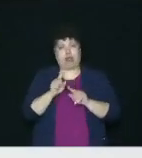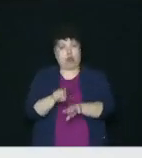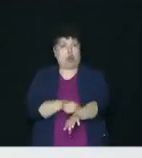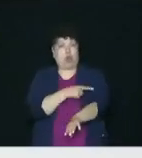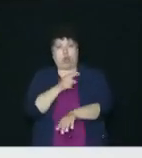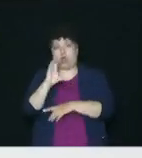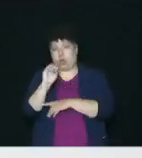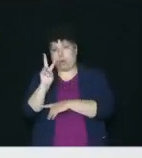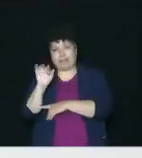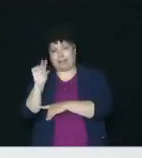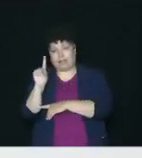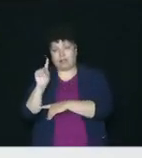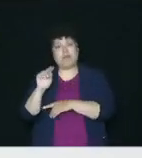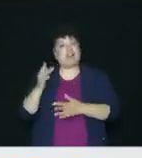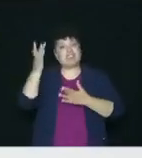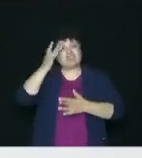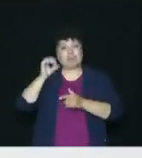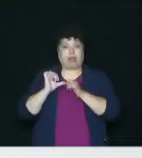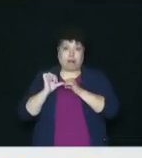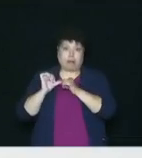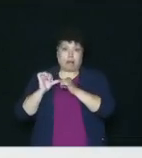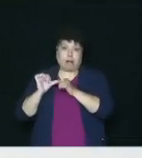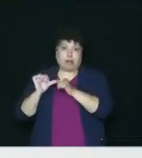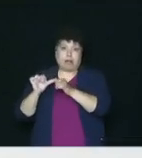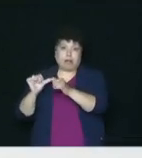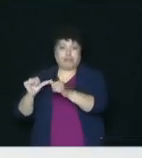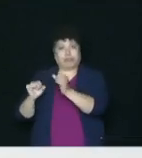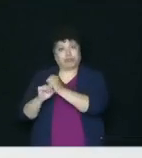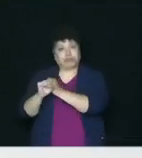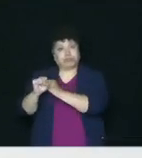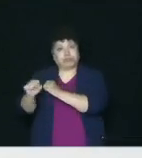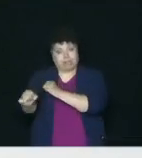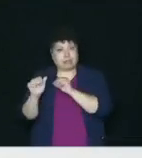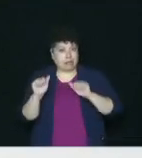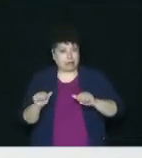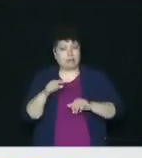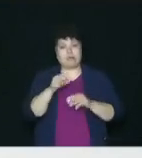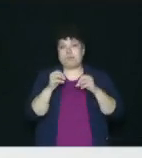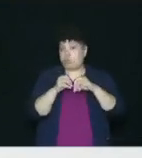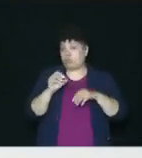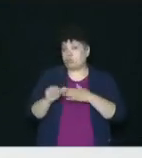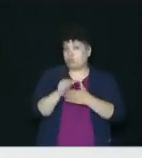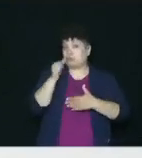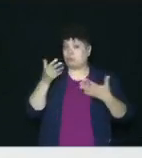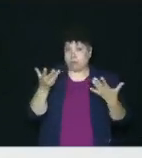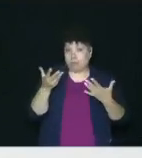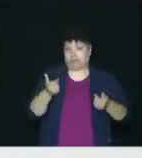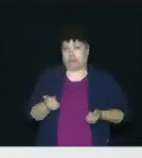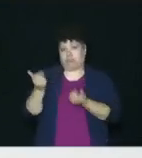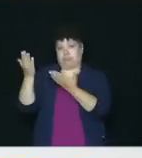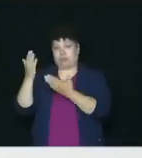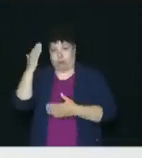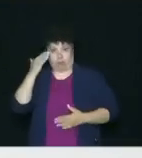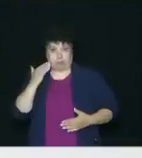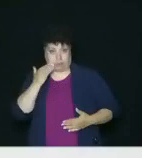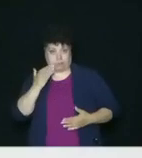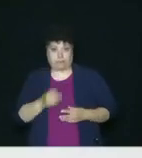IS NOT, EVEN IF THEY DON'T HAVE SERIOUS SYMPTOMS, THEY CAN STILL